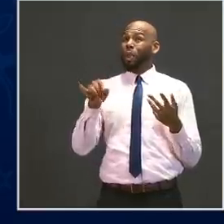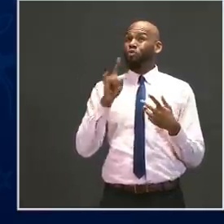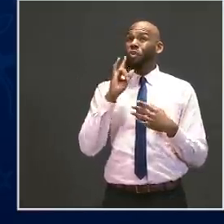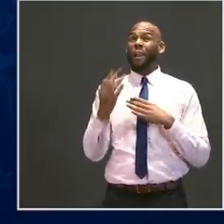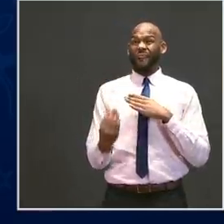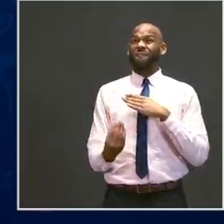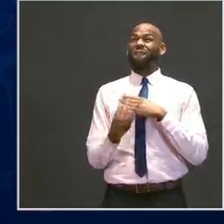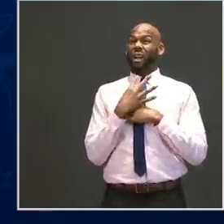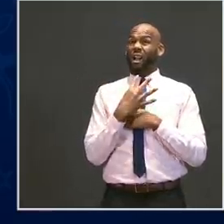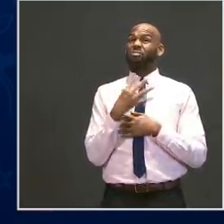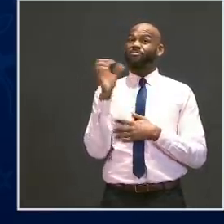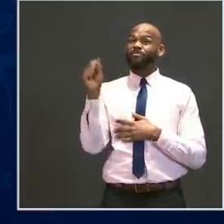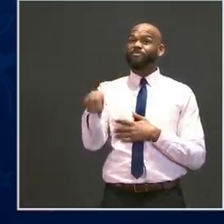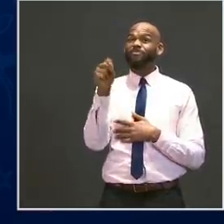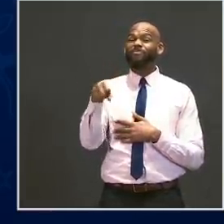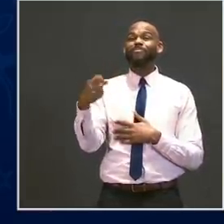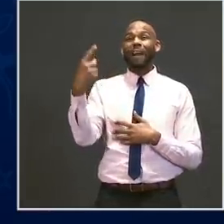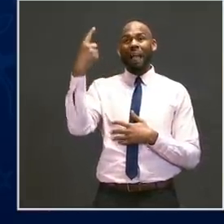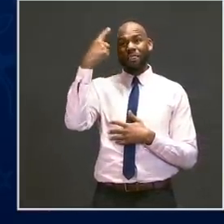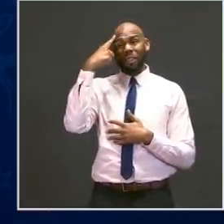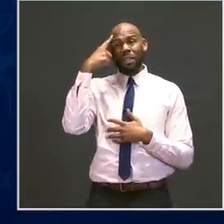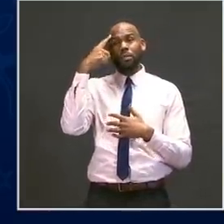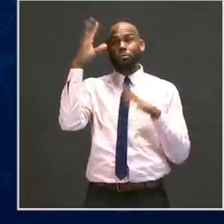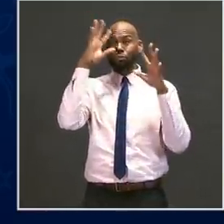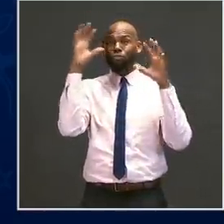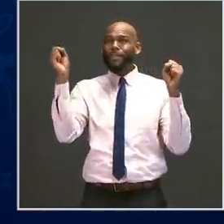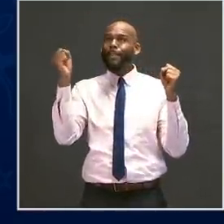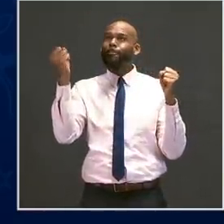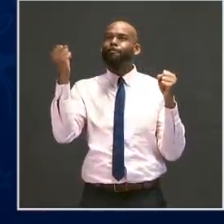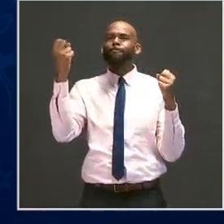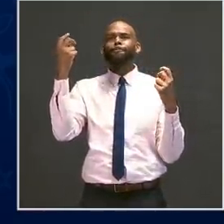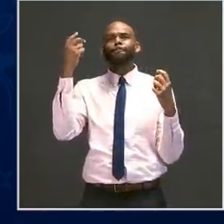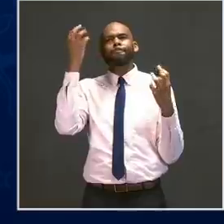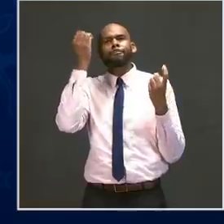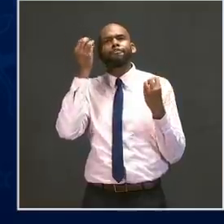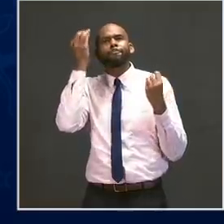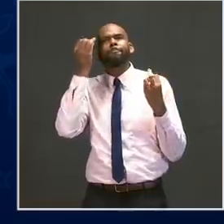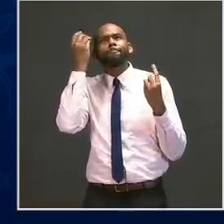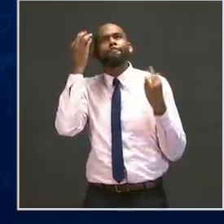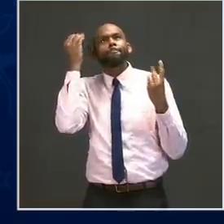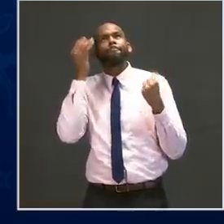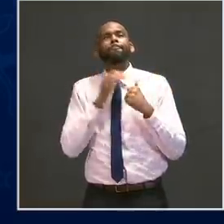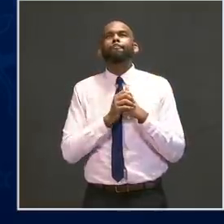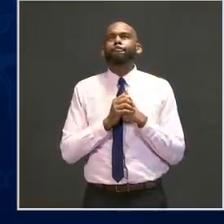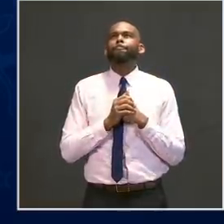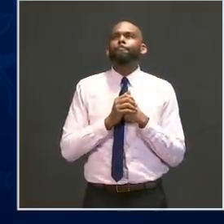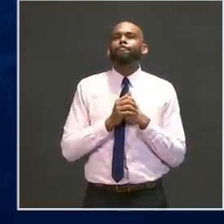And I think what his -- he was reflecting on was that, you know, it was just a reminder of --